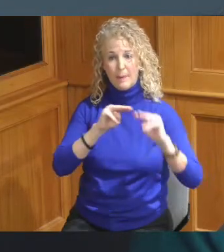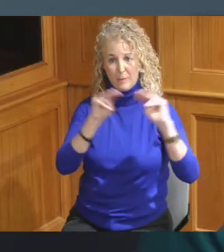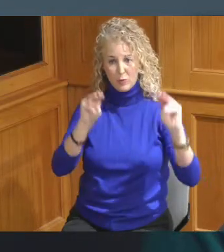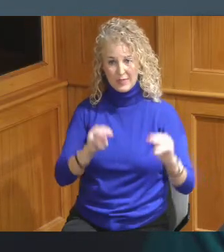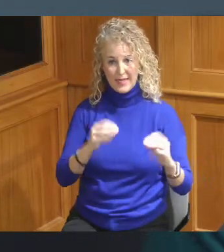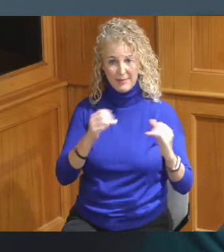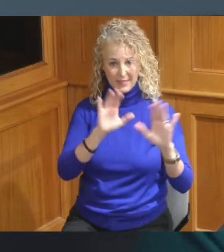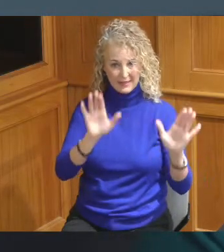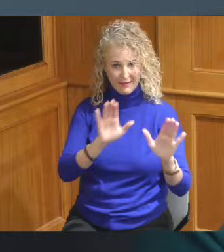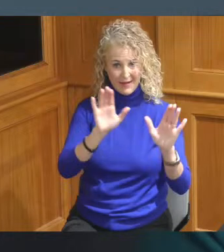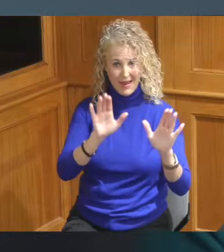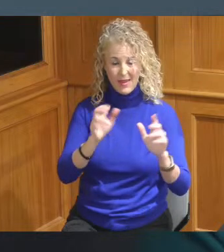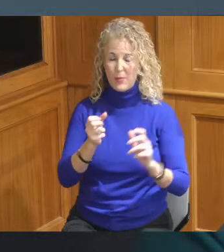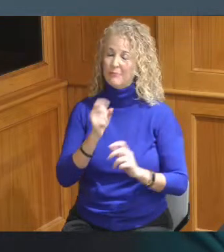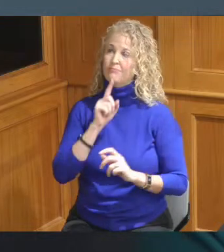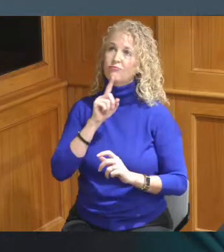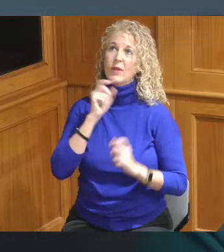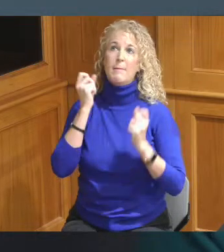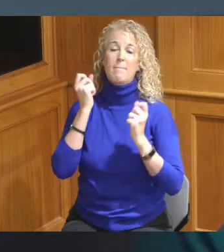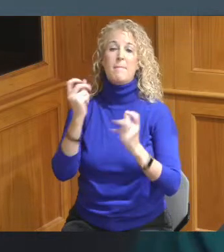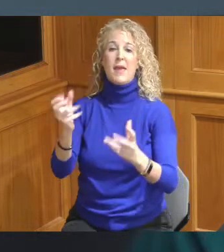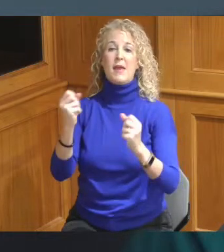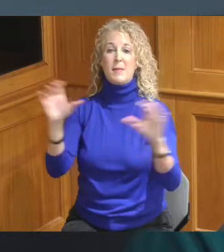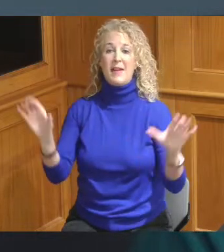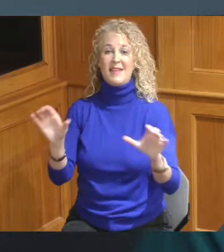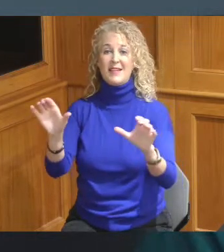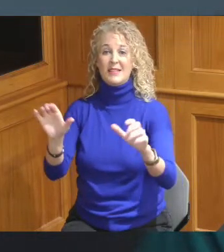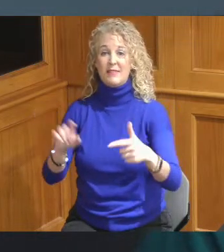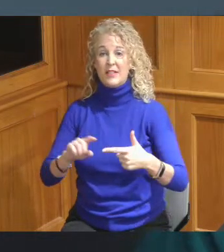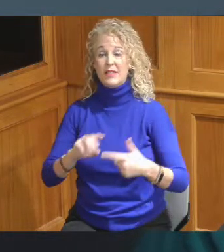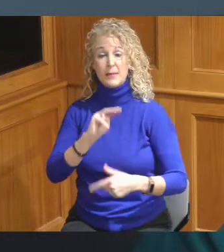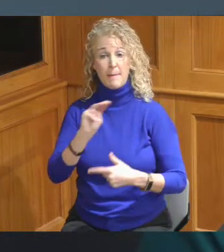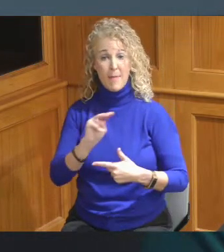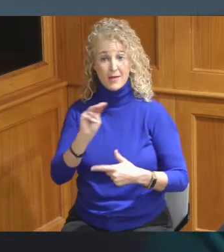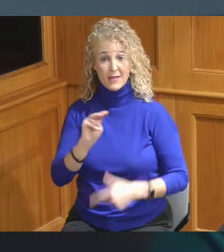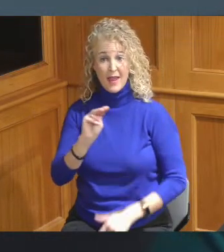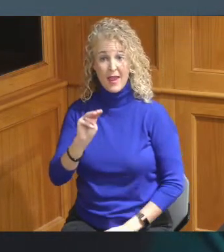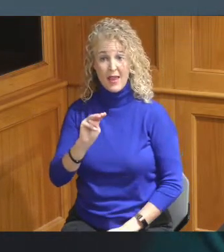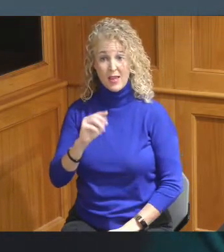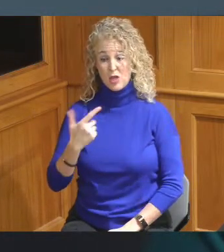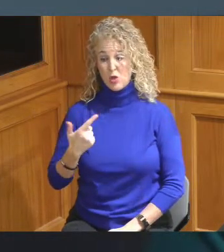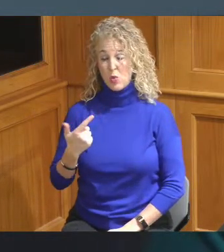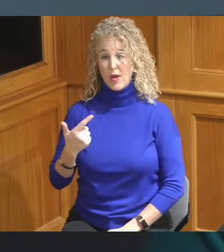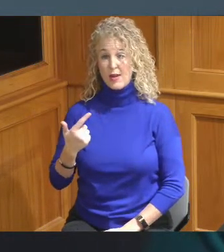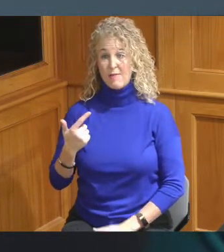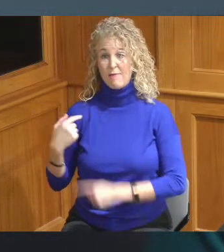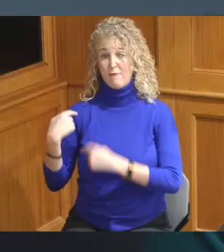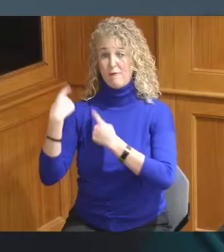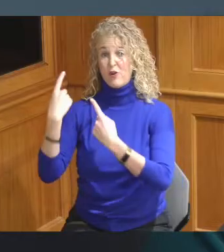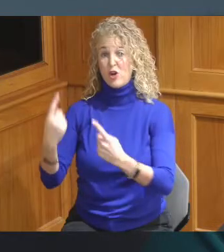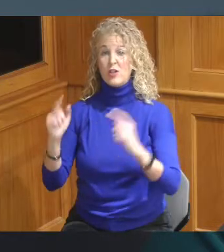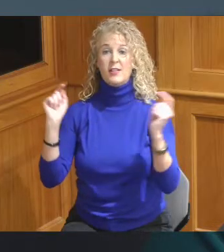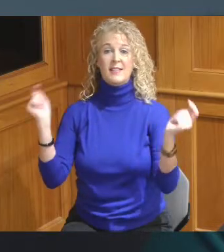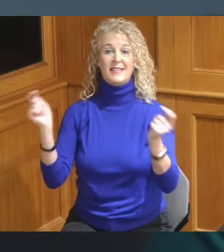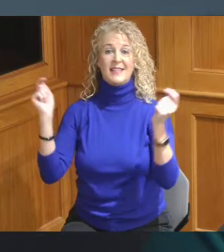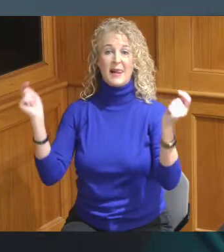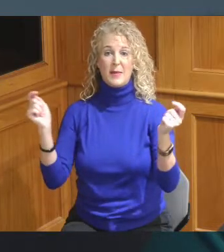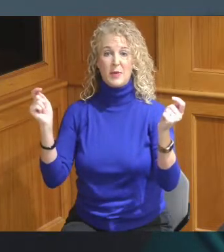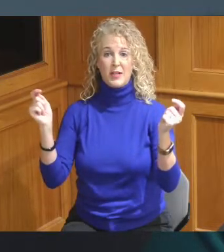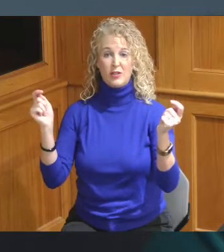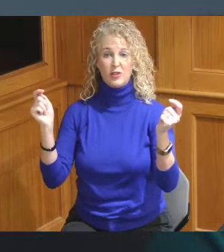there's so many activities, but also Monday, the 21st annual King Legacy Celebration. United and